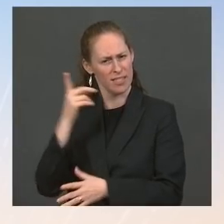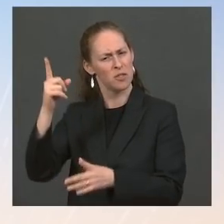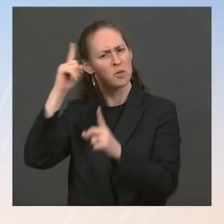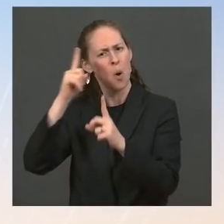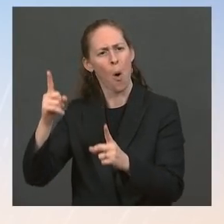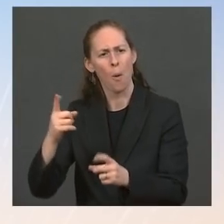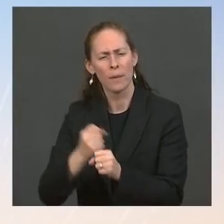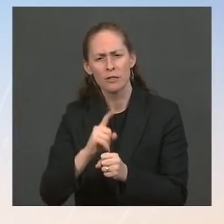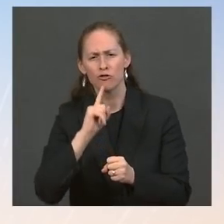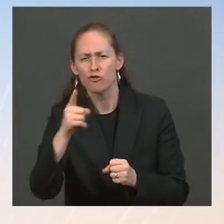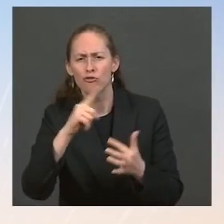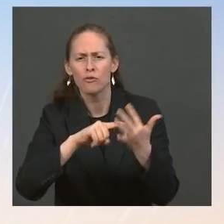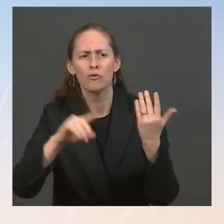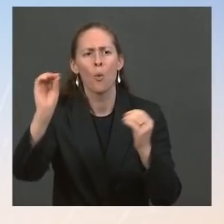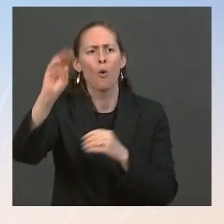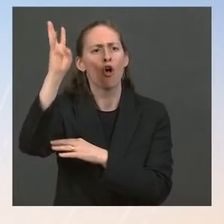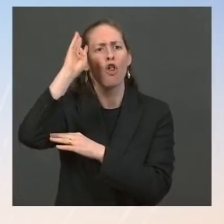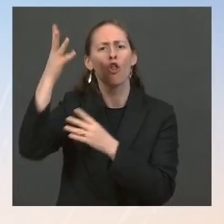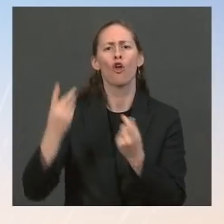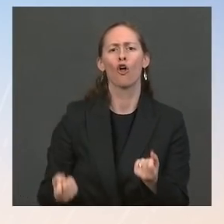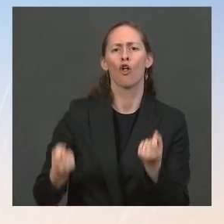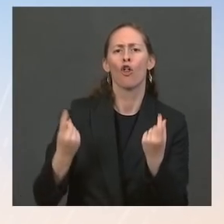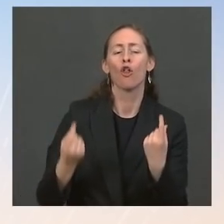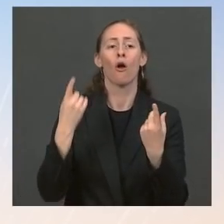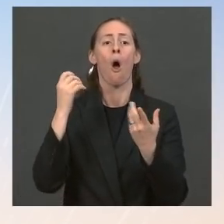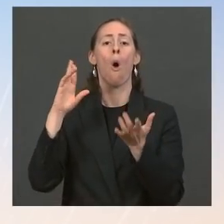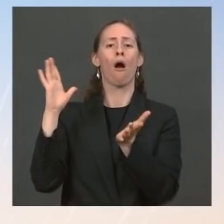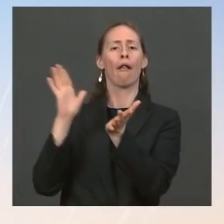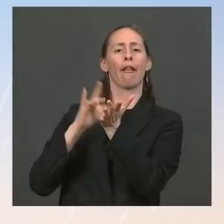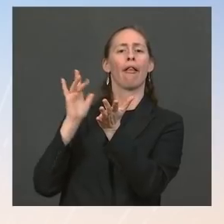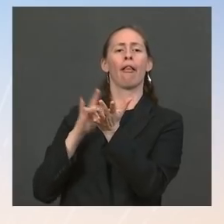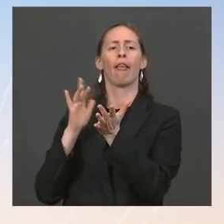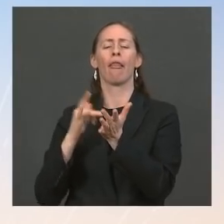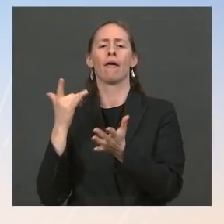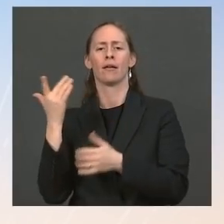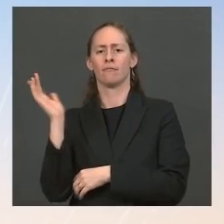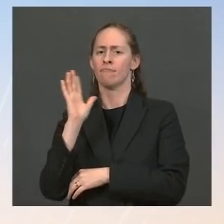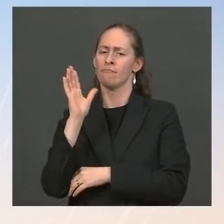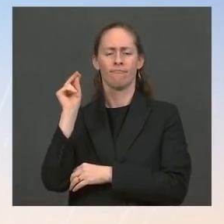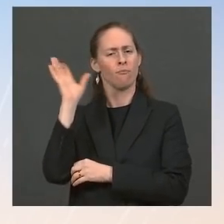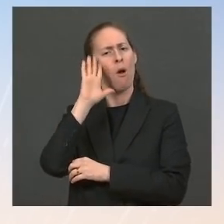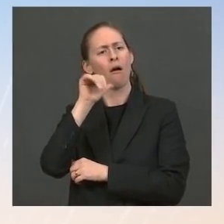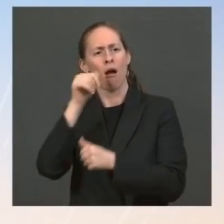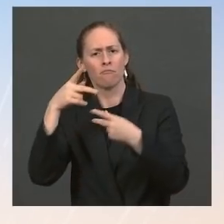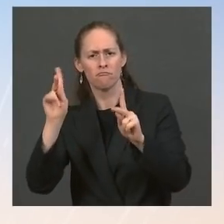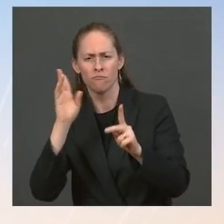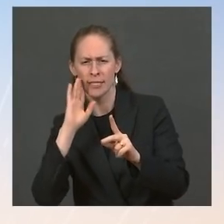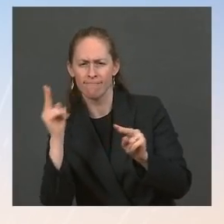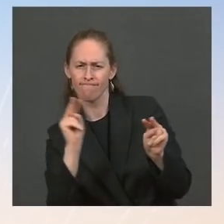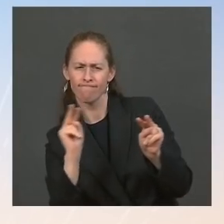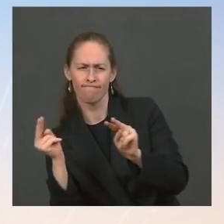we prevent waste, fraud, and abuse, and that we are working directly for hours a day, which is what Mitch Landrieu will be doing,